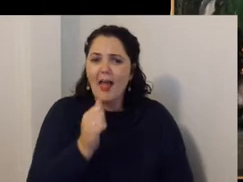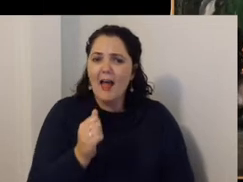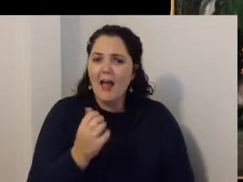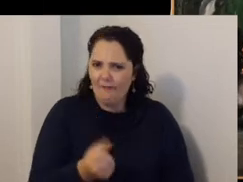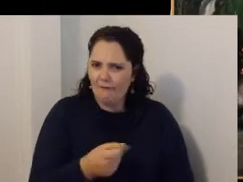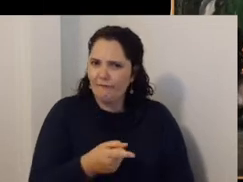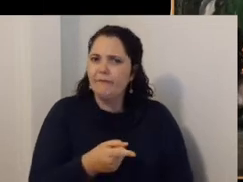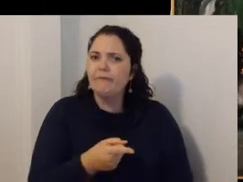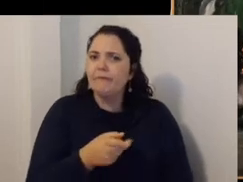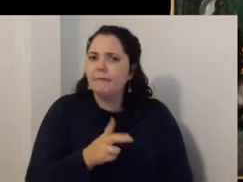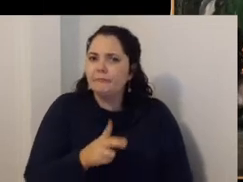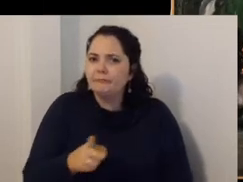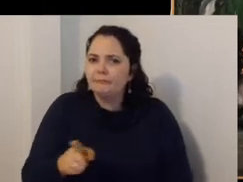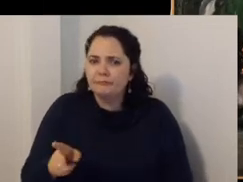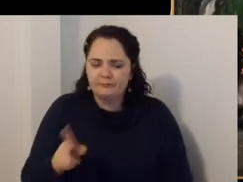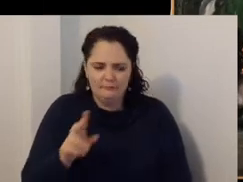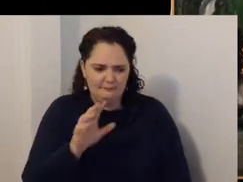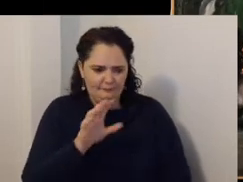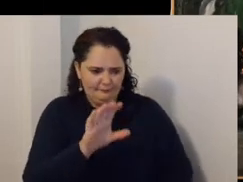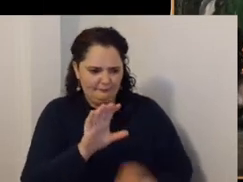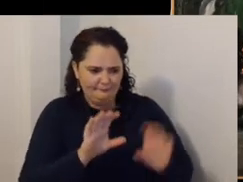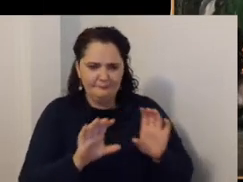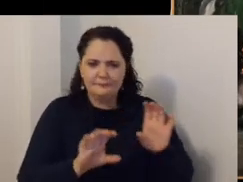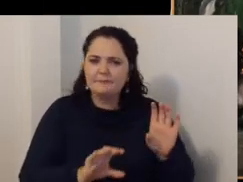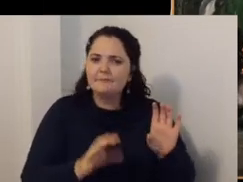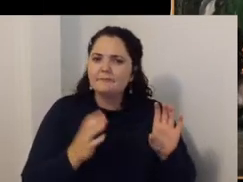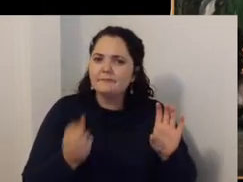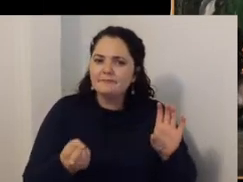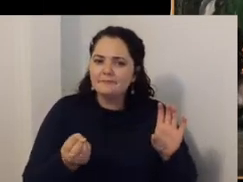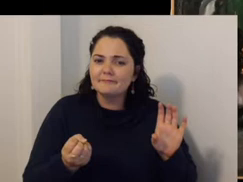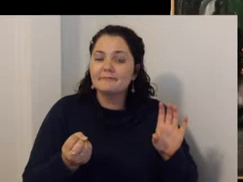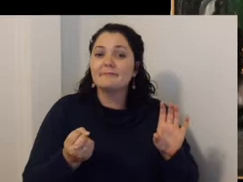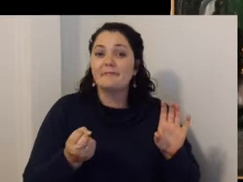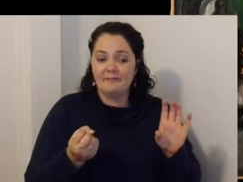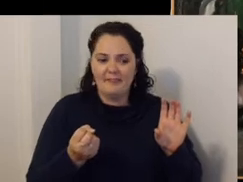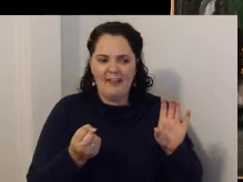entire um work and throughout the entire canvas then the way you get these very very bright lights